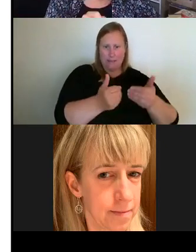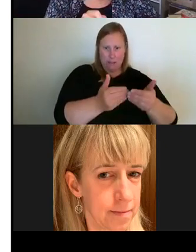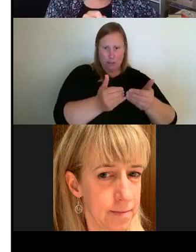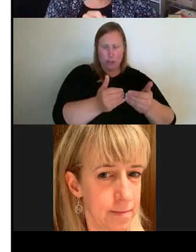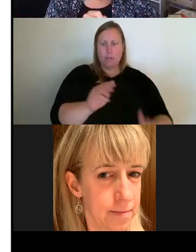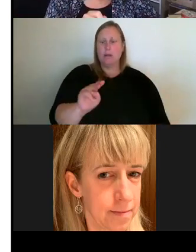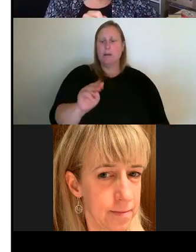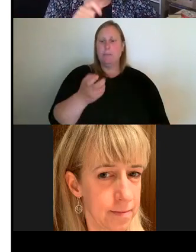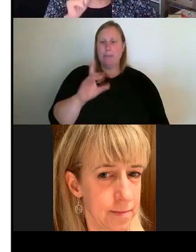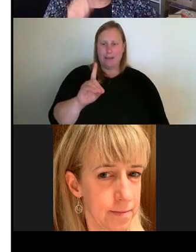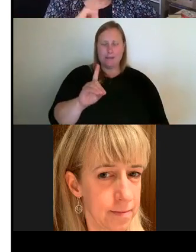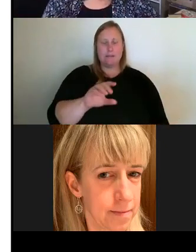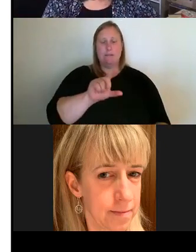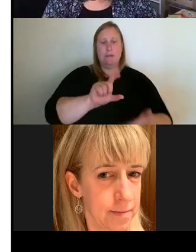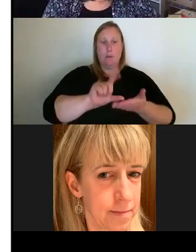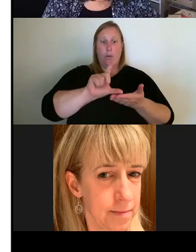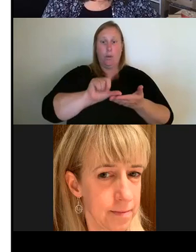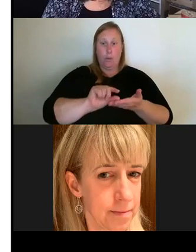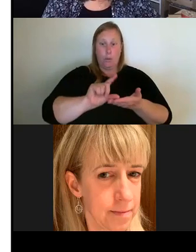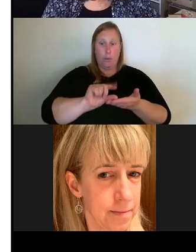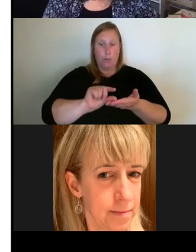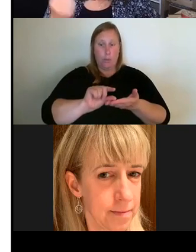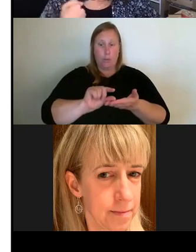Mixed case, and let that reader control the font.